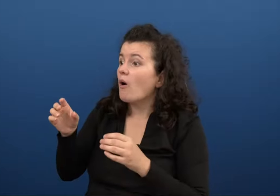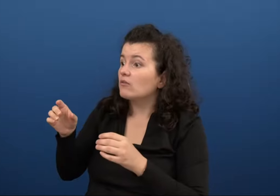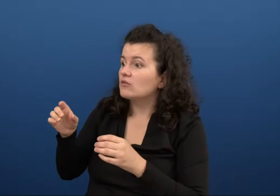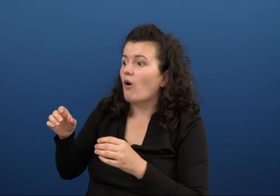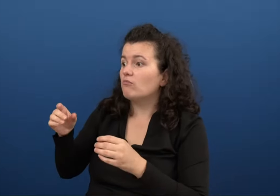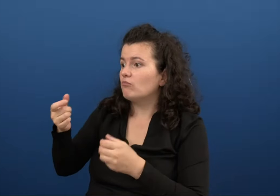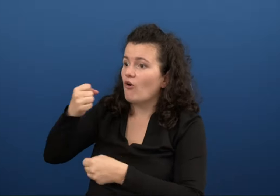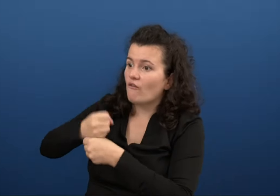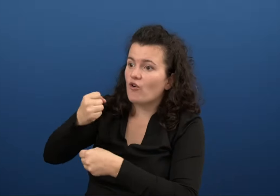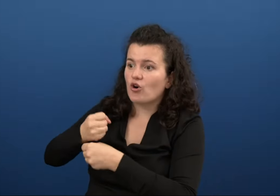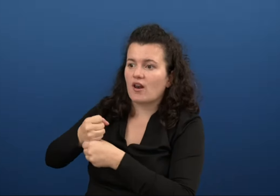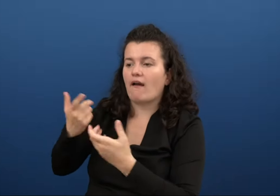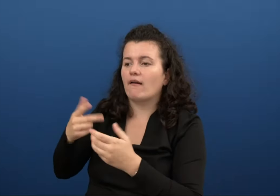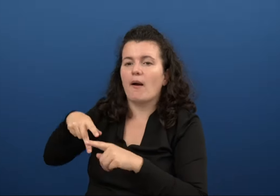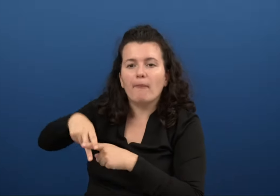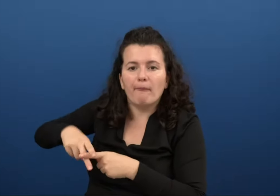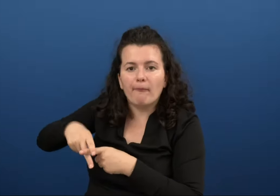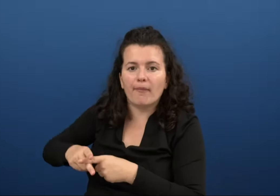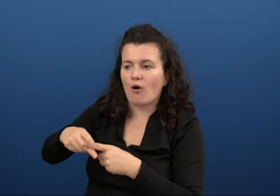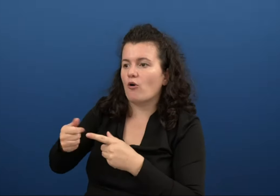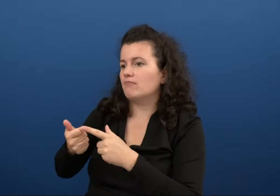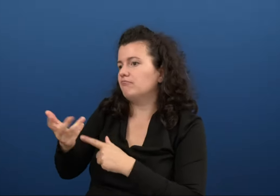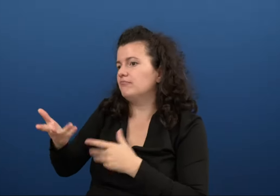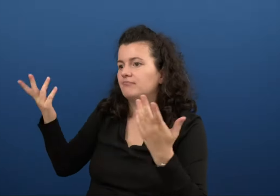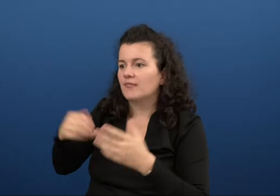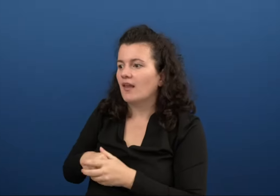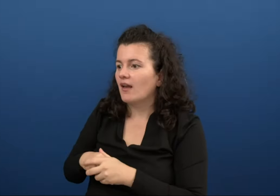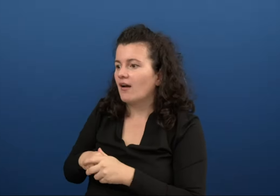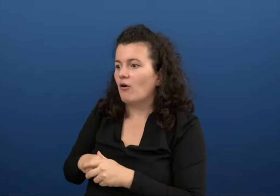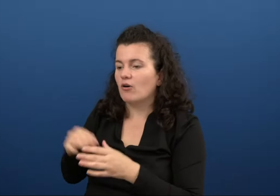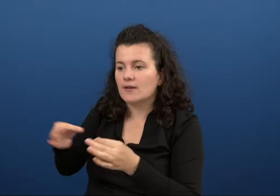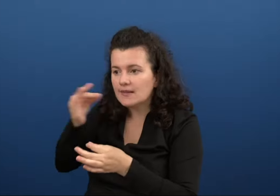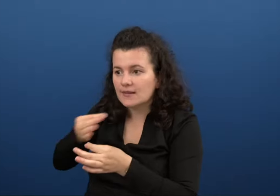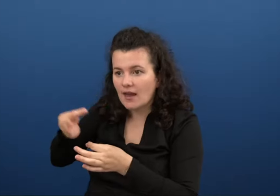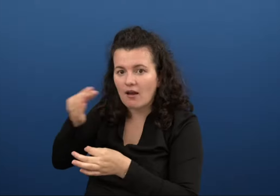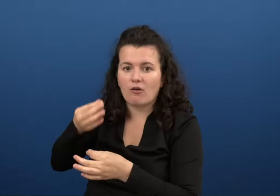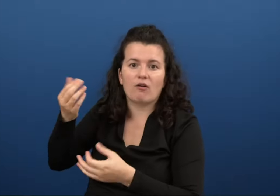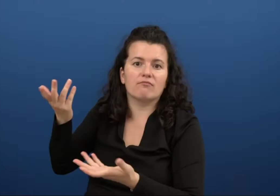if you are you know you work in a silo and if you are Taylor, and some kind of